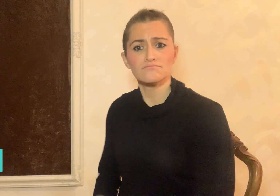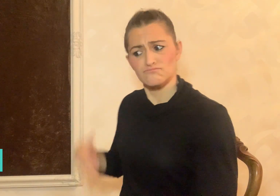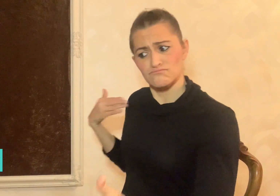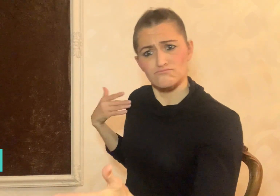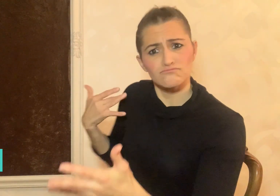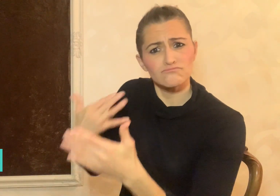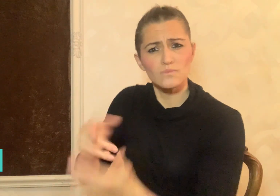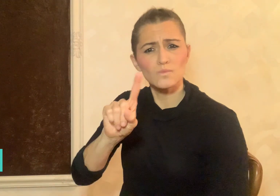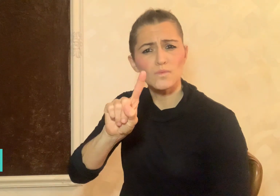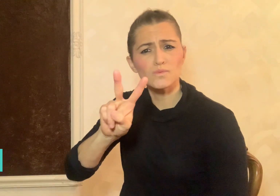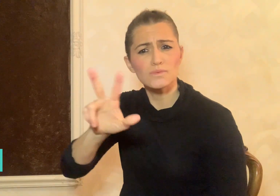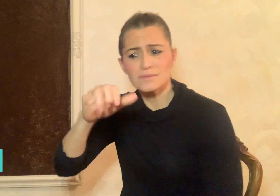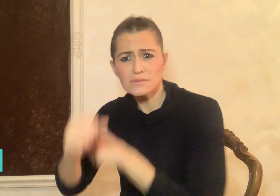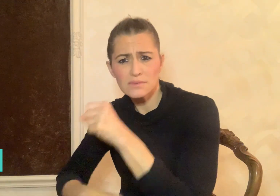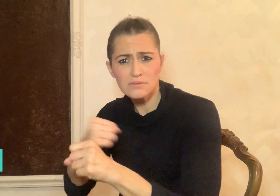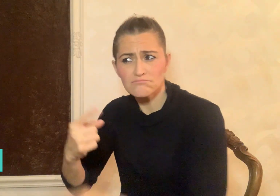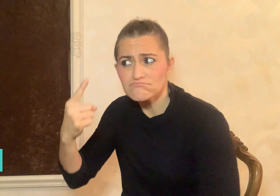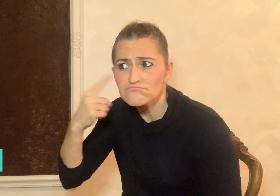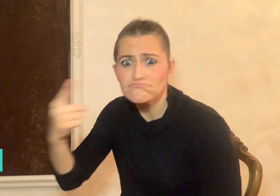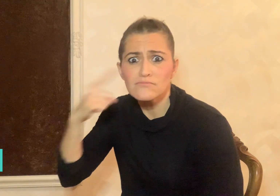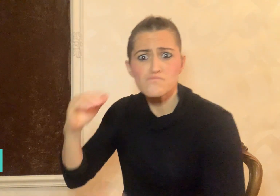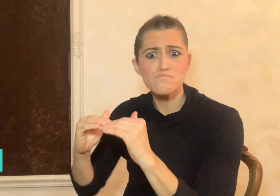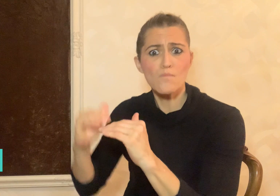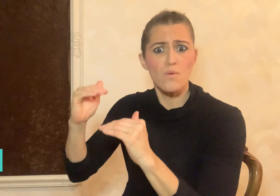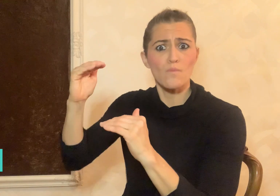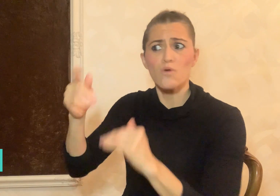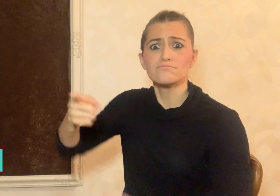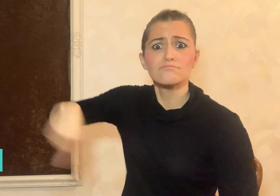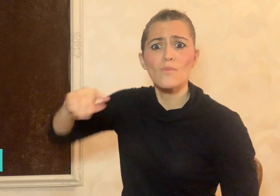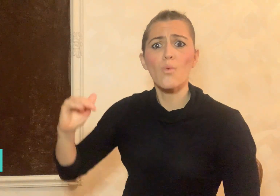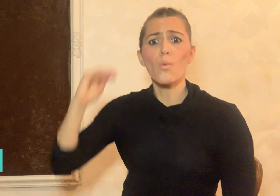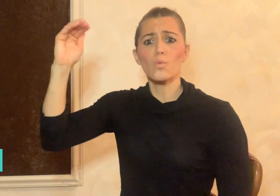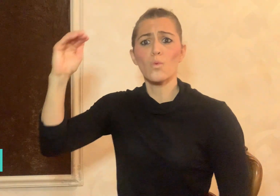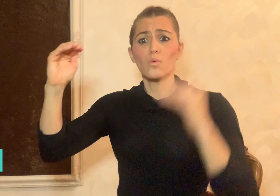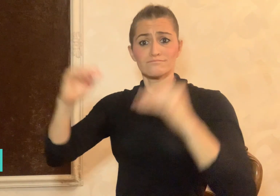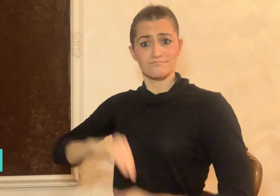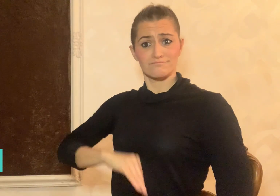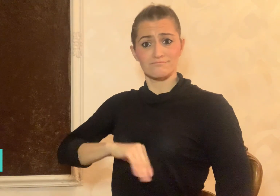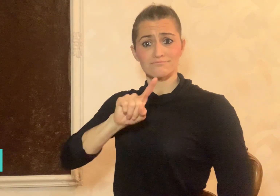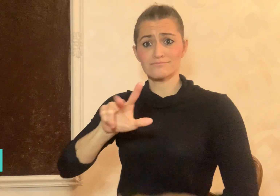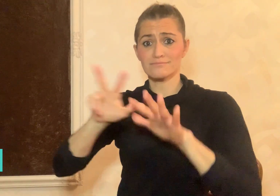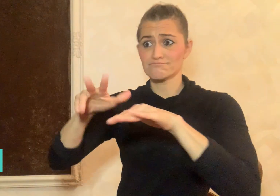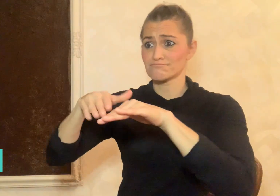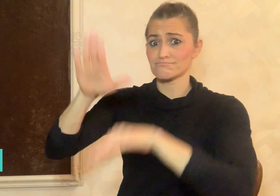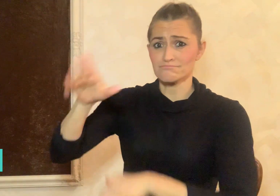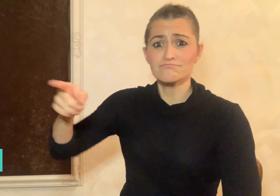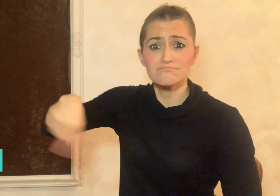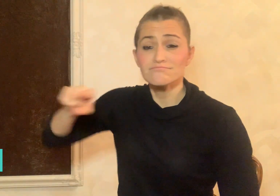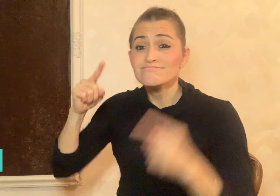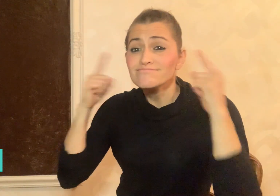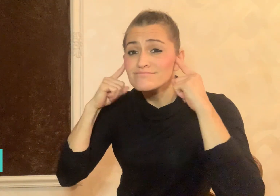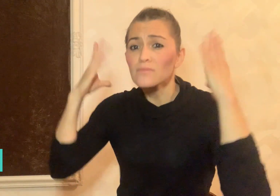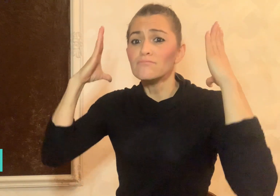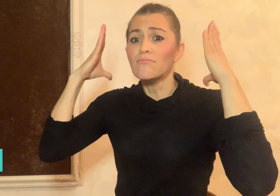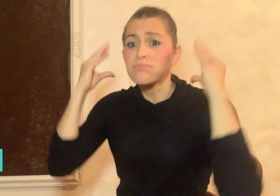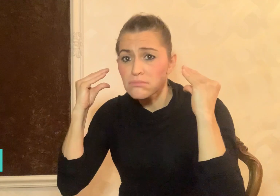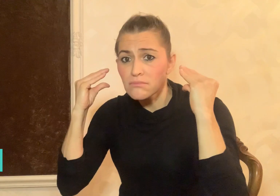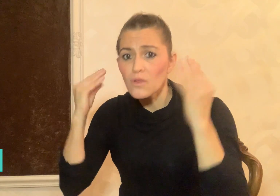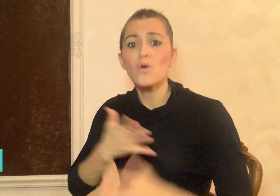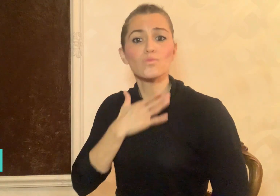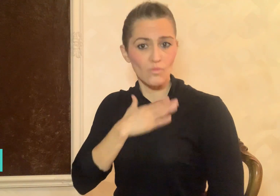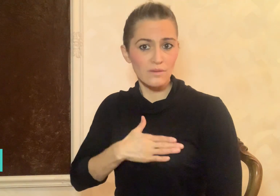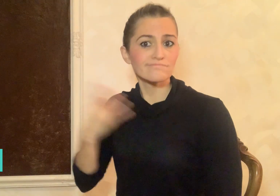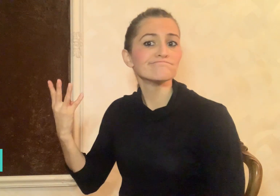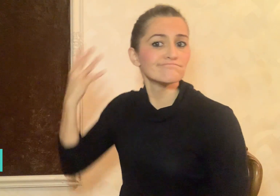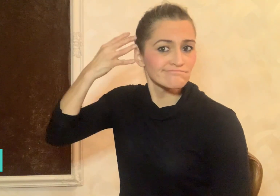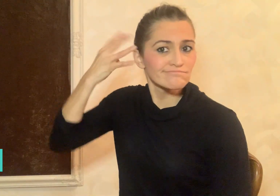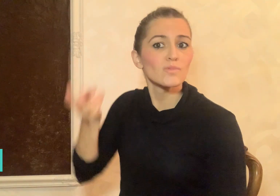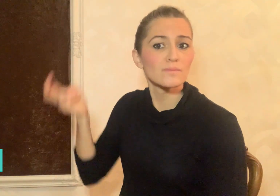more adults with hearing loss are getting CIs. Why is that?